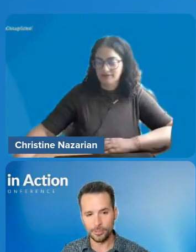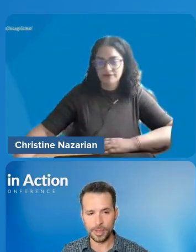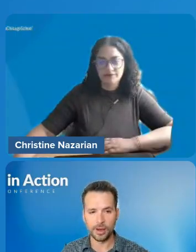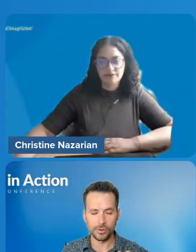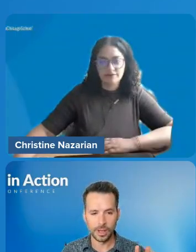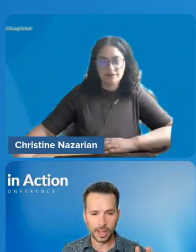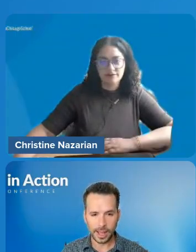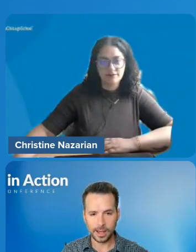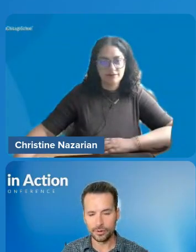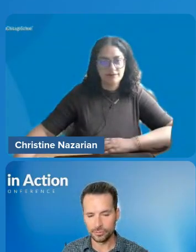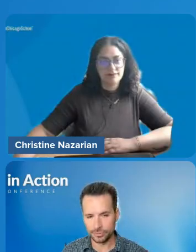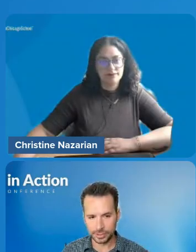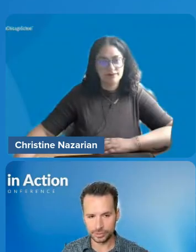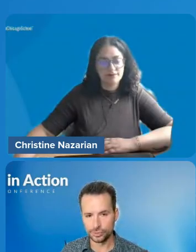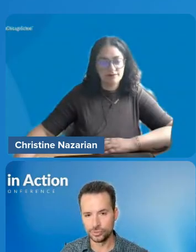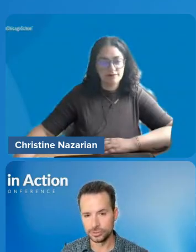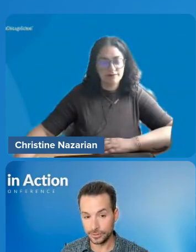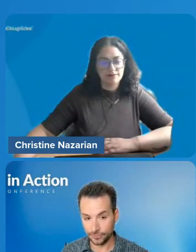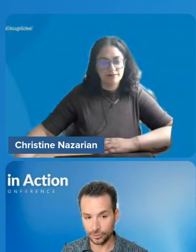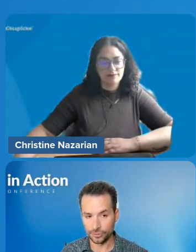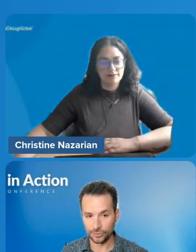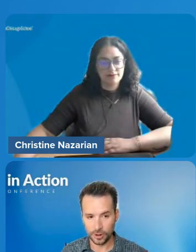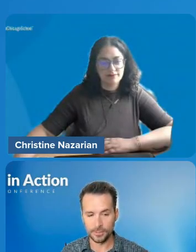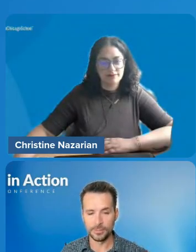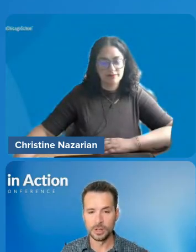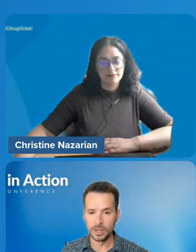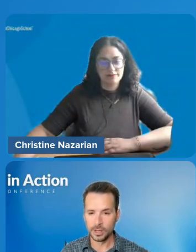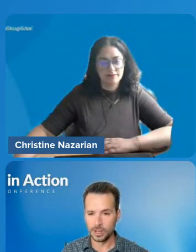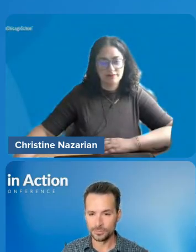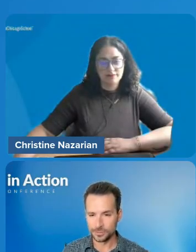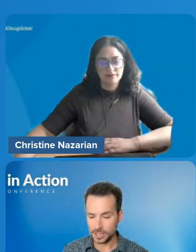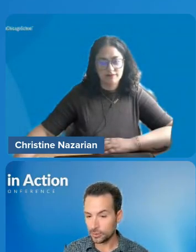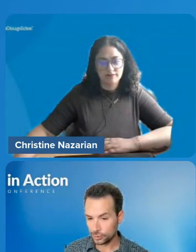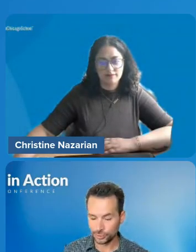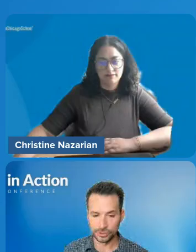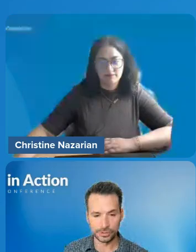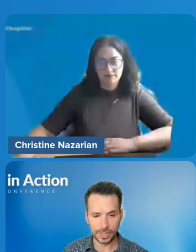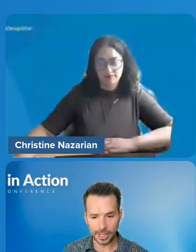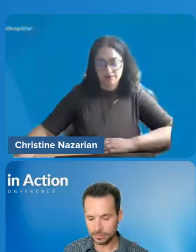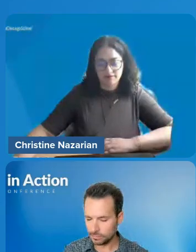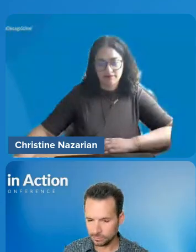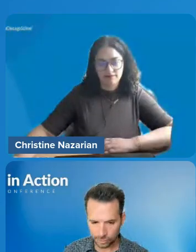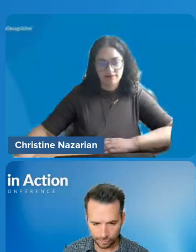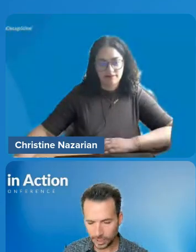about how this tool differs from Some of the other tools that you've likely